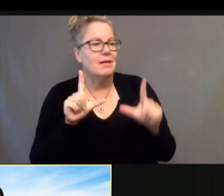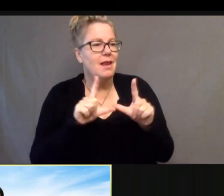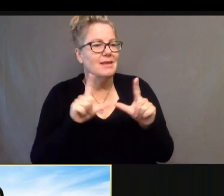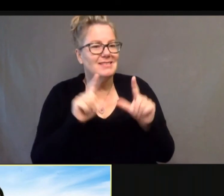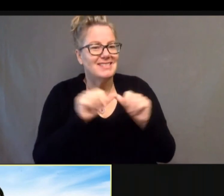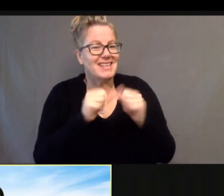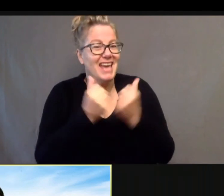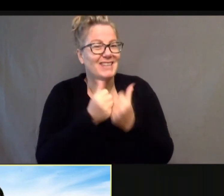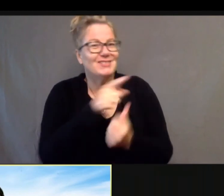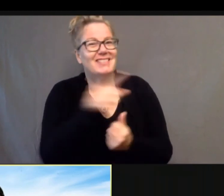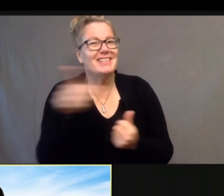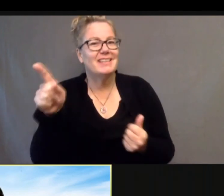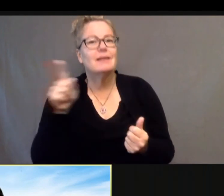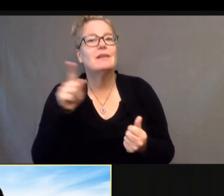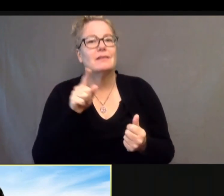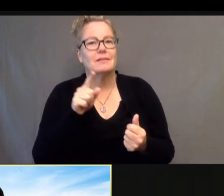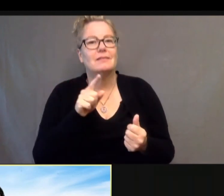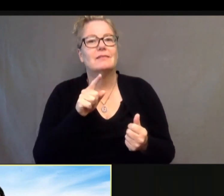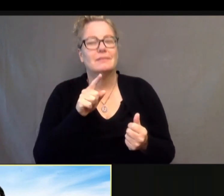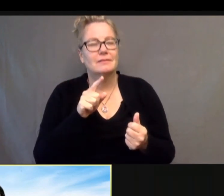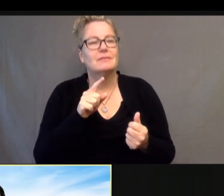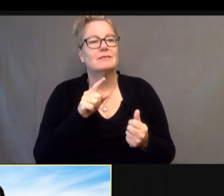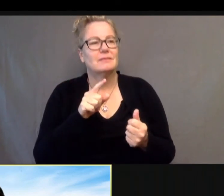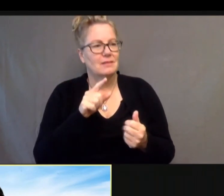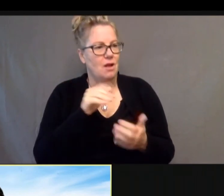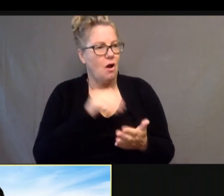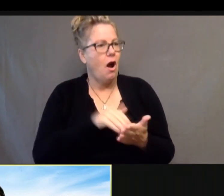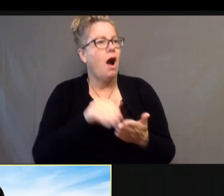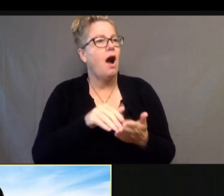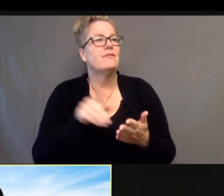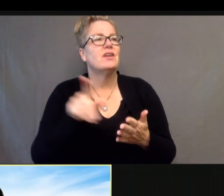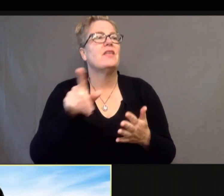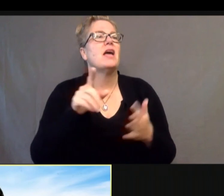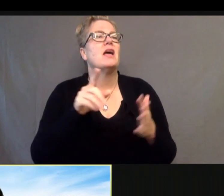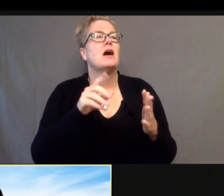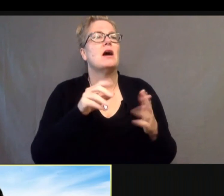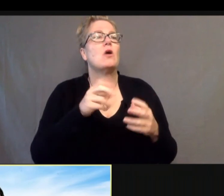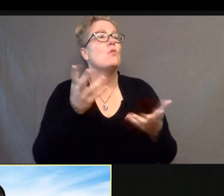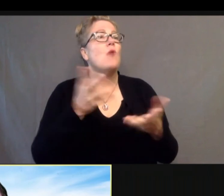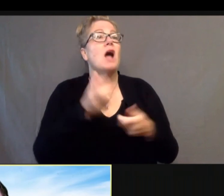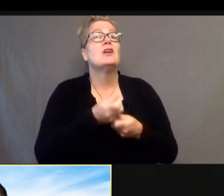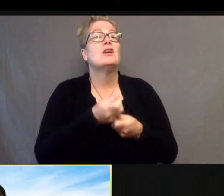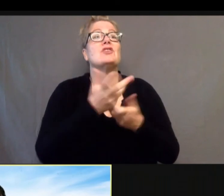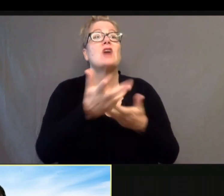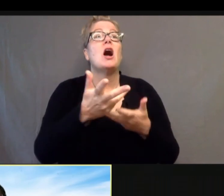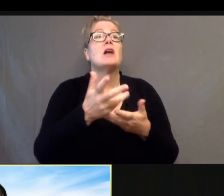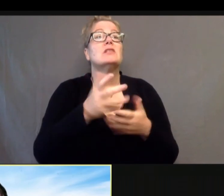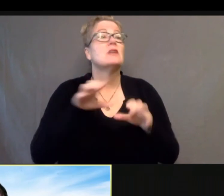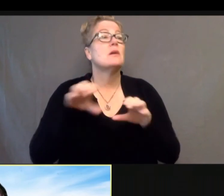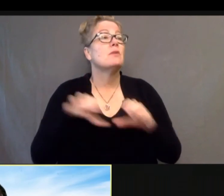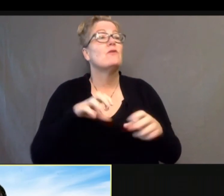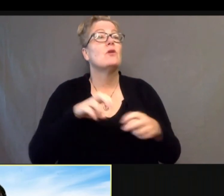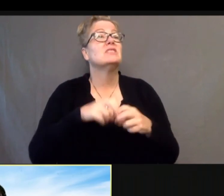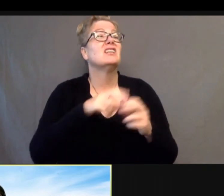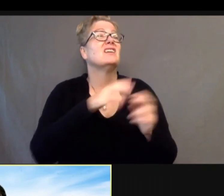often jump to the disability as the cause of any sort of performance issue or incident